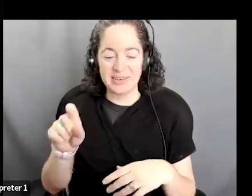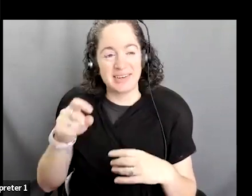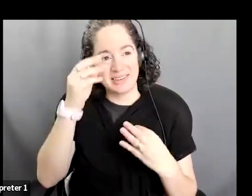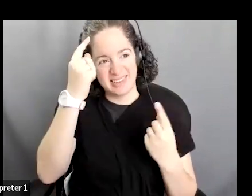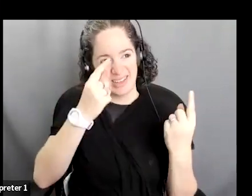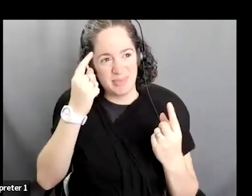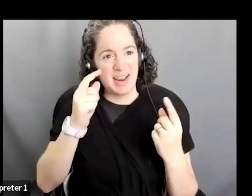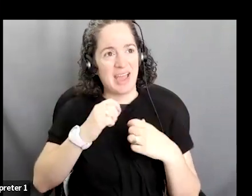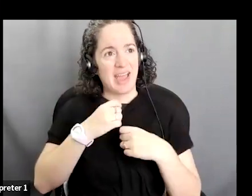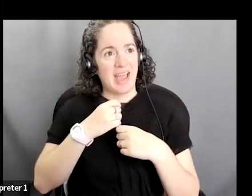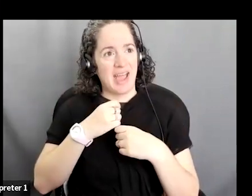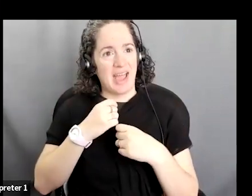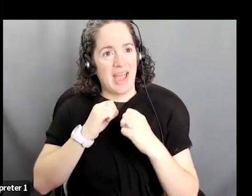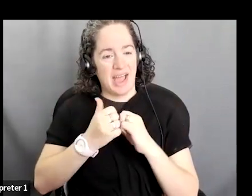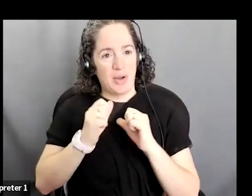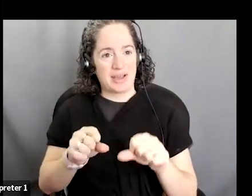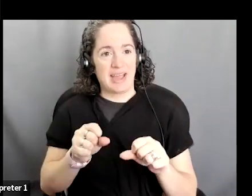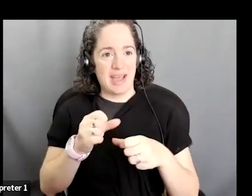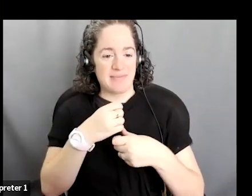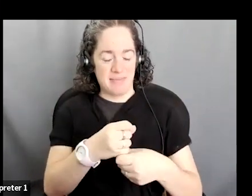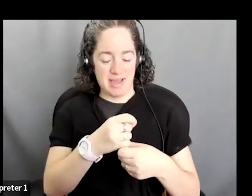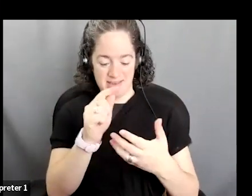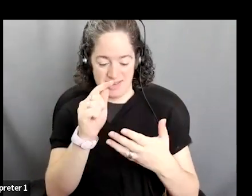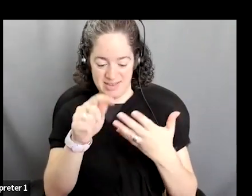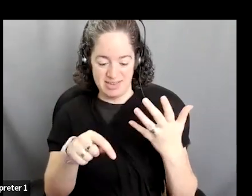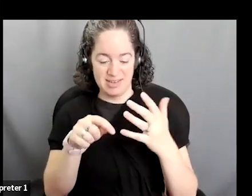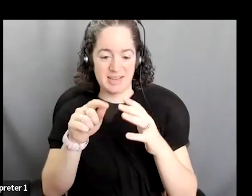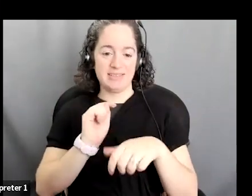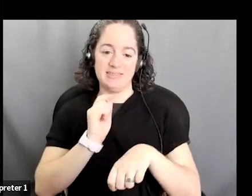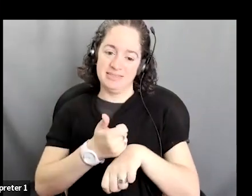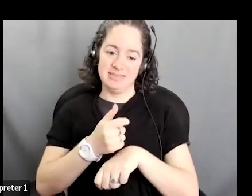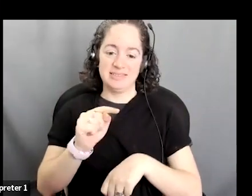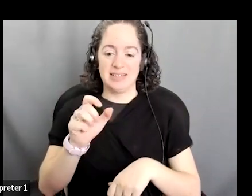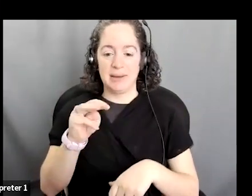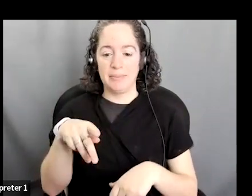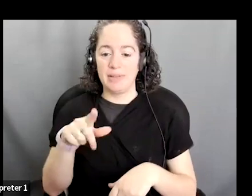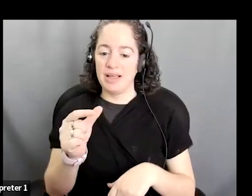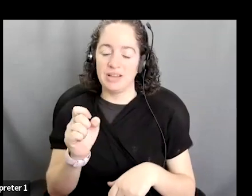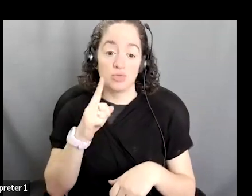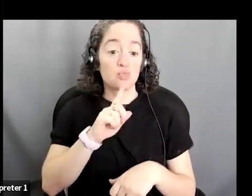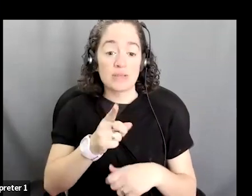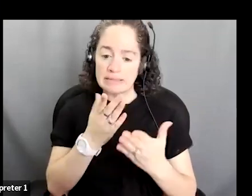and most correct template possible? Because that is probably what a lot of people are going to use, like you're saying.